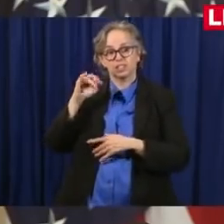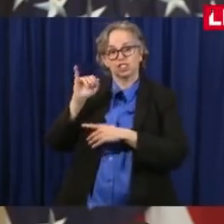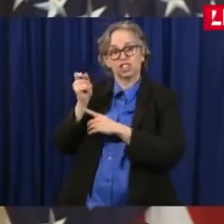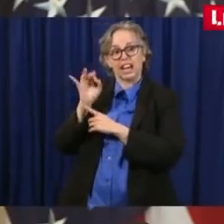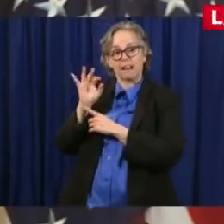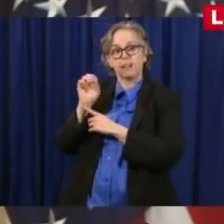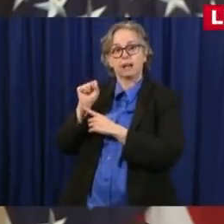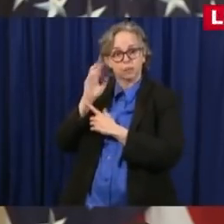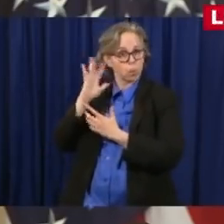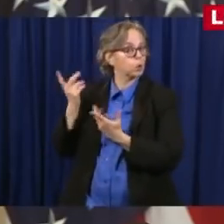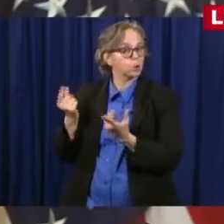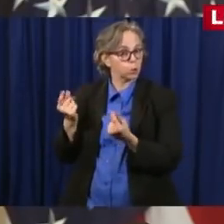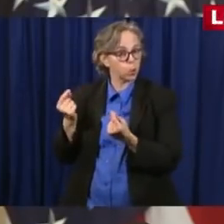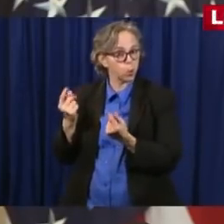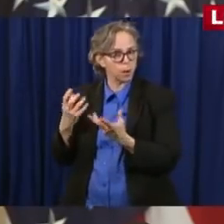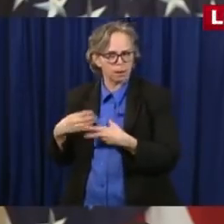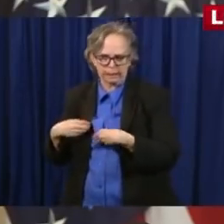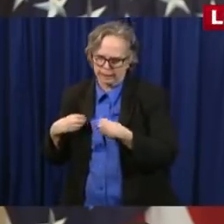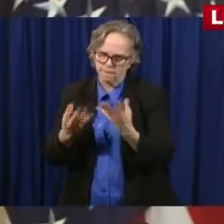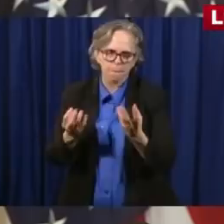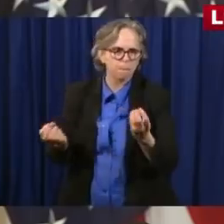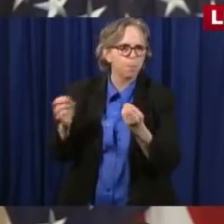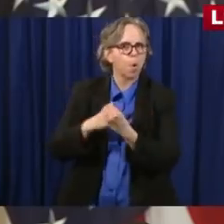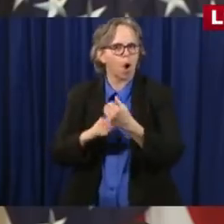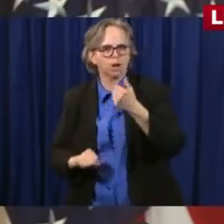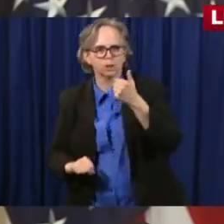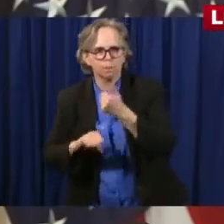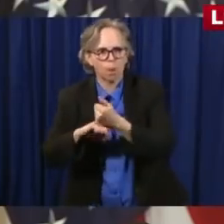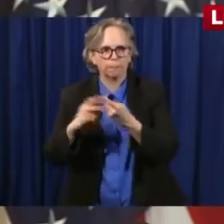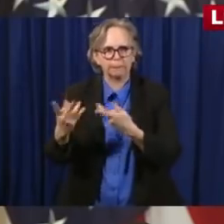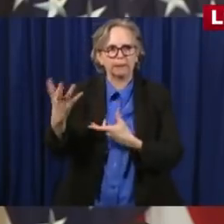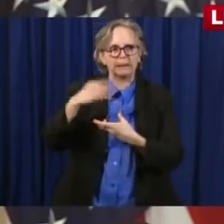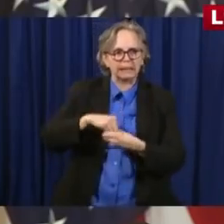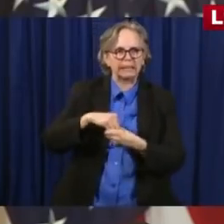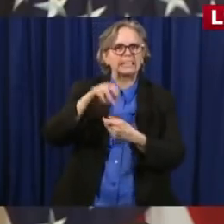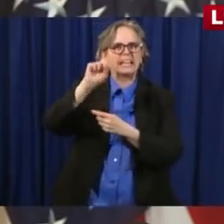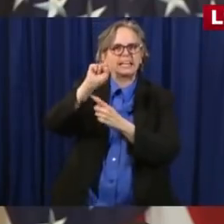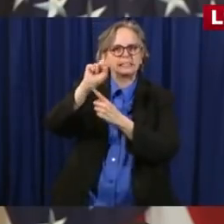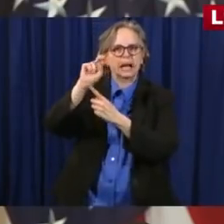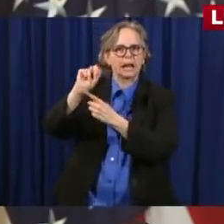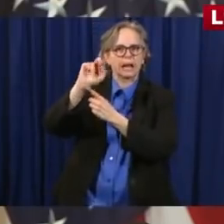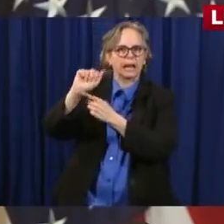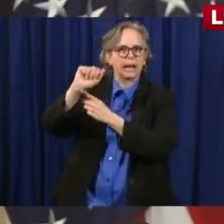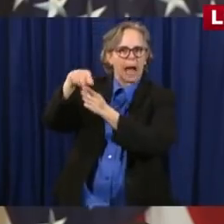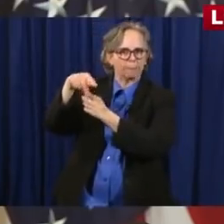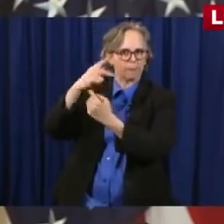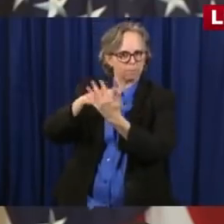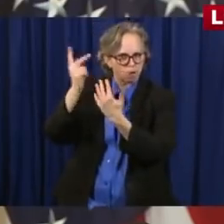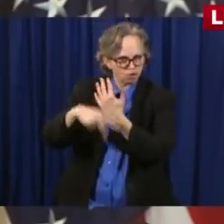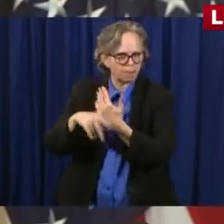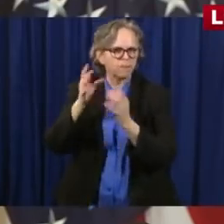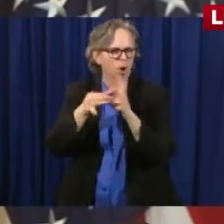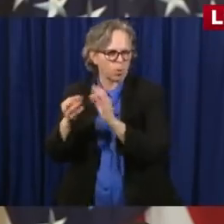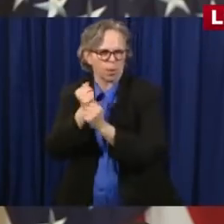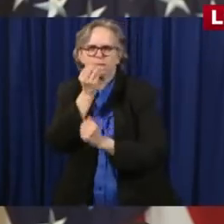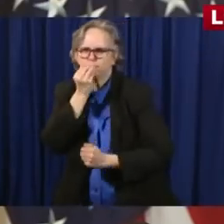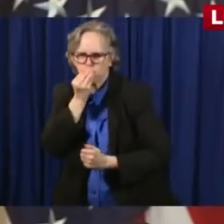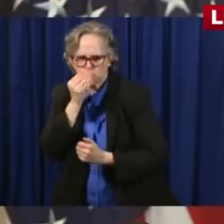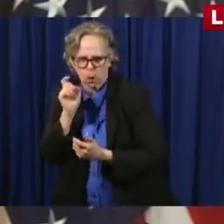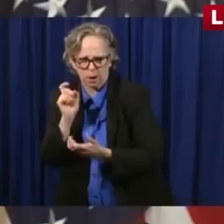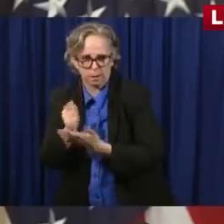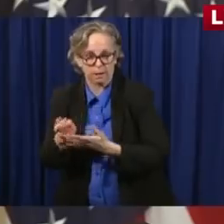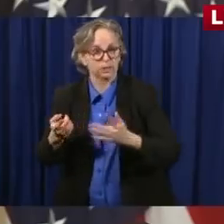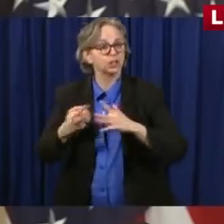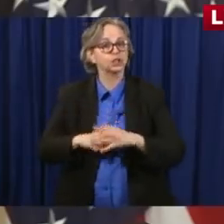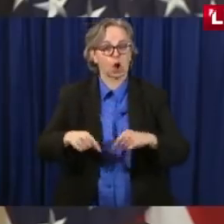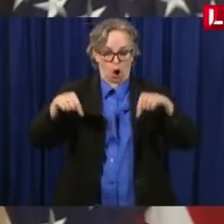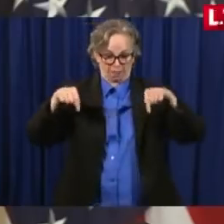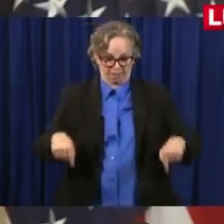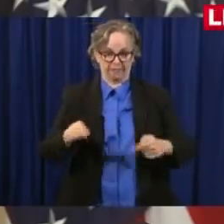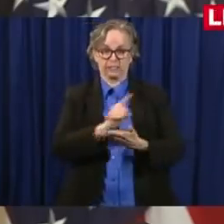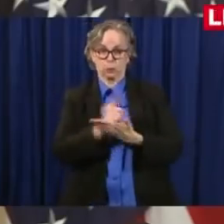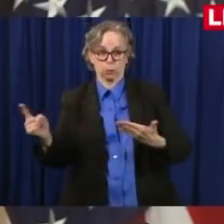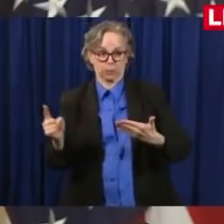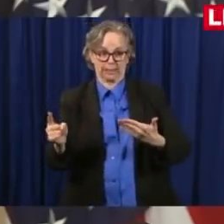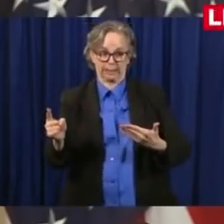AS THE GOVERNOR SHARED YESTERDAY, JFS WILL PROVIDE ADDITIONAL SUPPORT TO OHIOANS AND ROLLED IN THE SNAP PROGRAM.